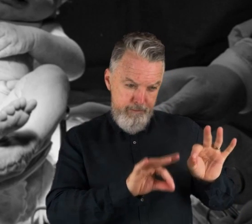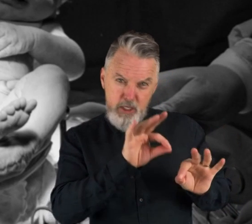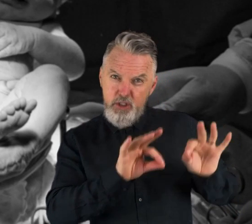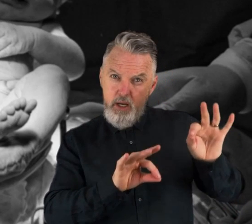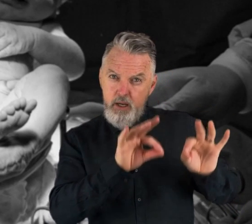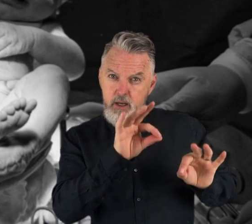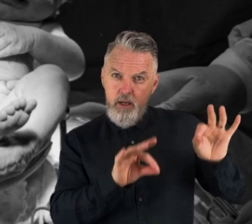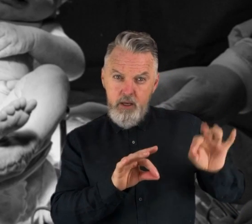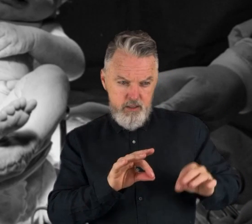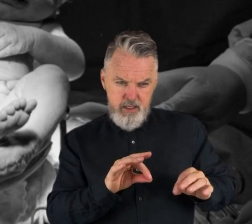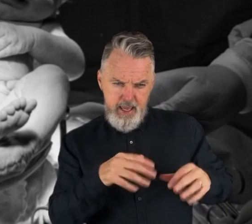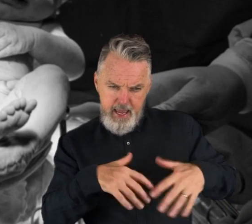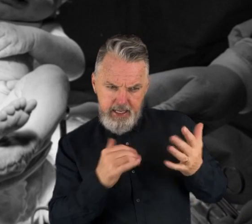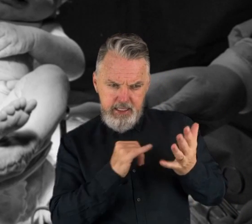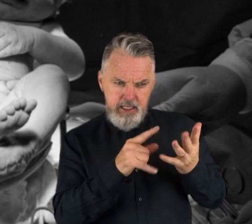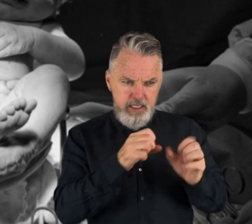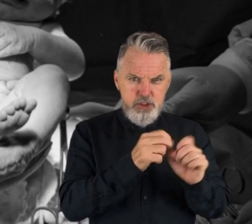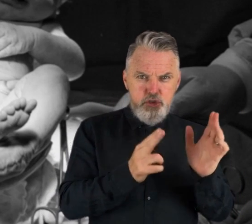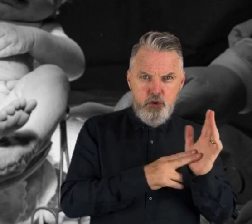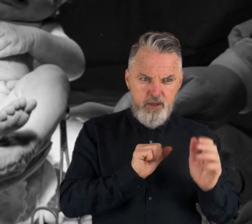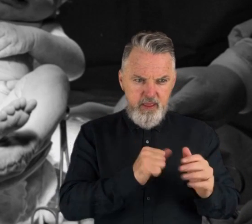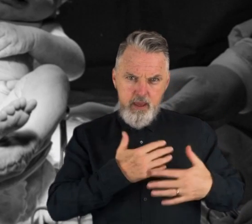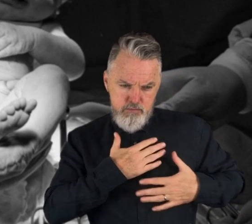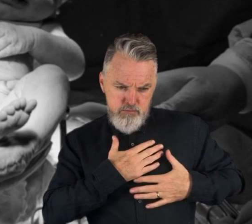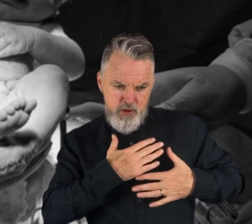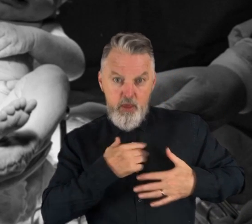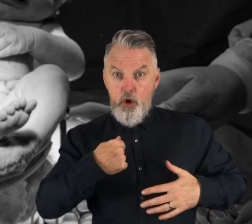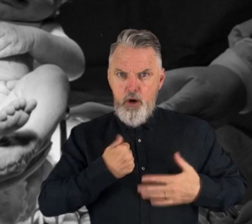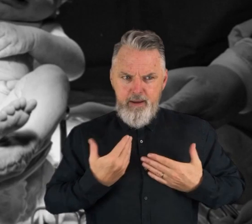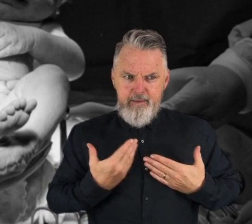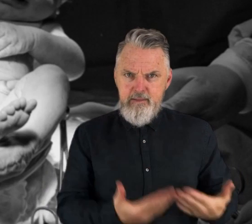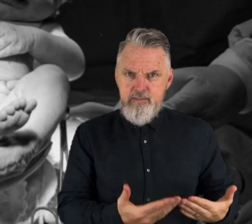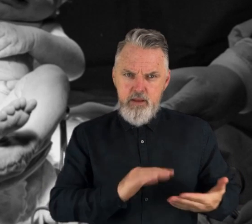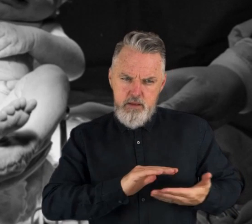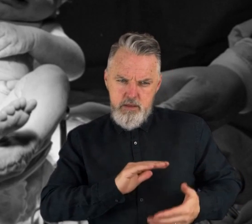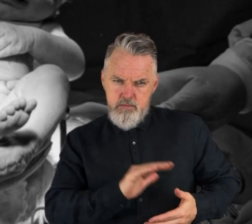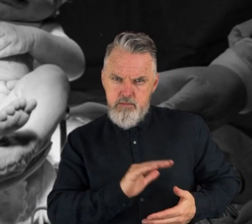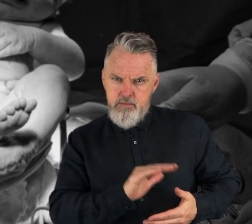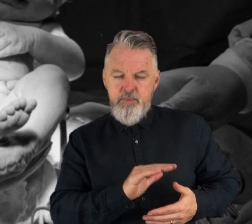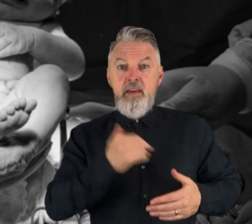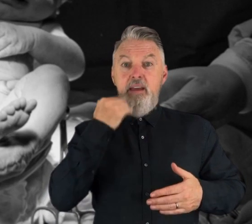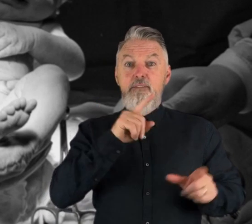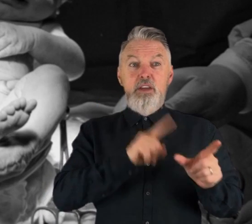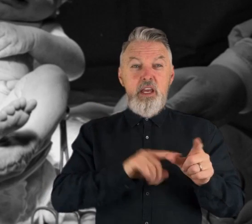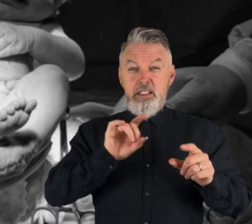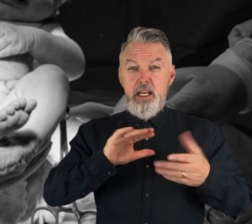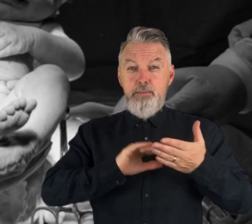and the size of each tiny breath we gave. Every year around the world 10 million babies require our help to breathe.